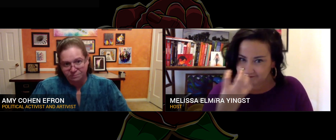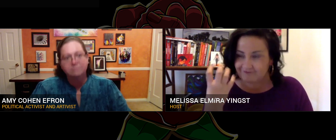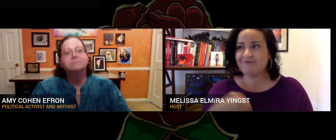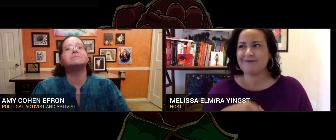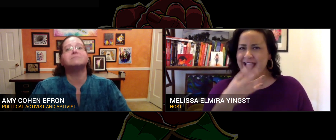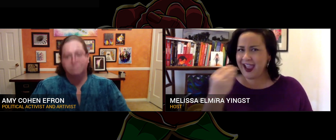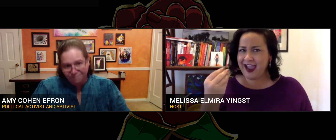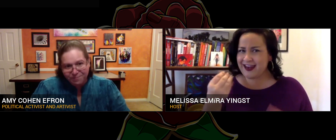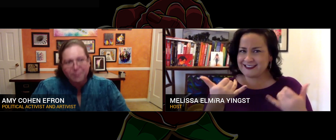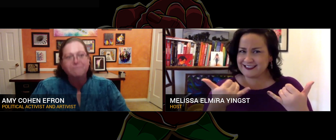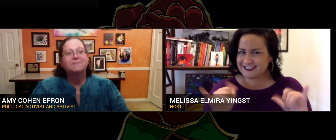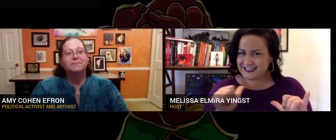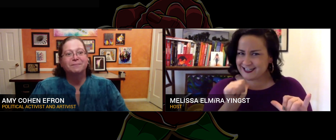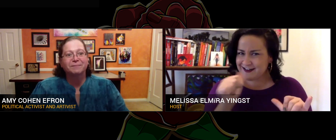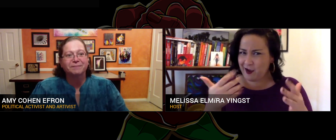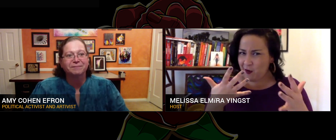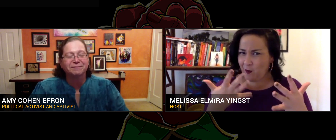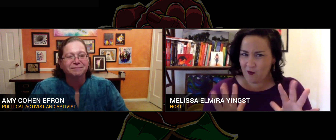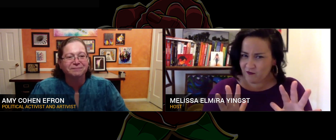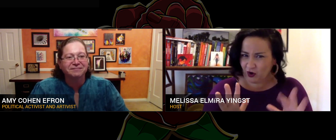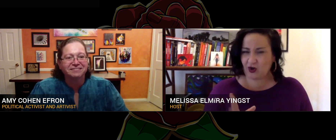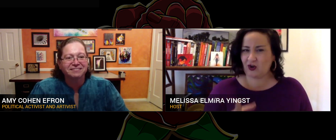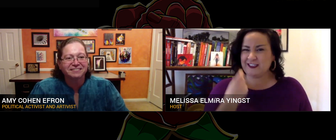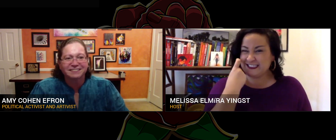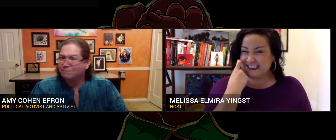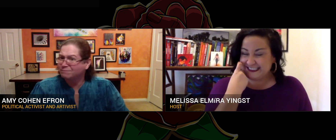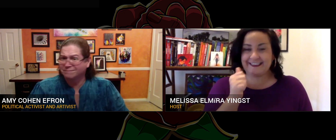Wow. And it's still not over.